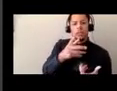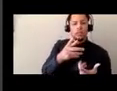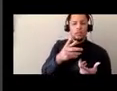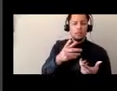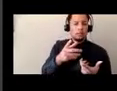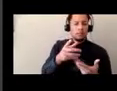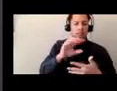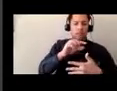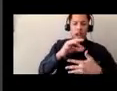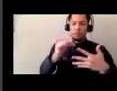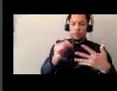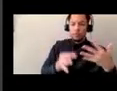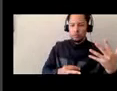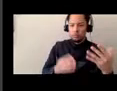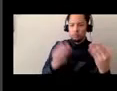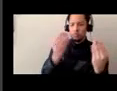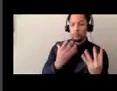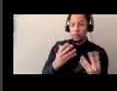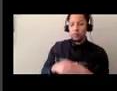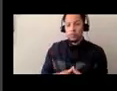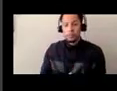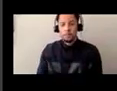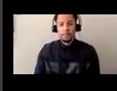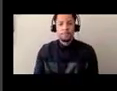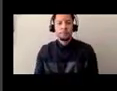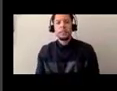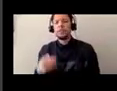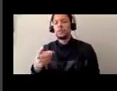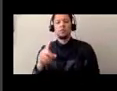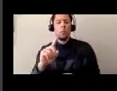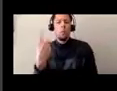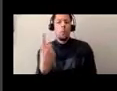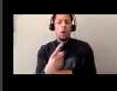Great.